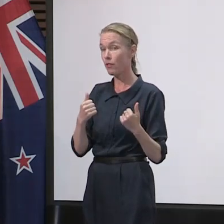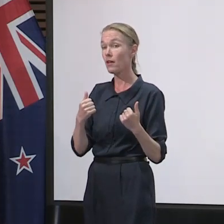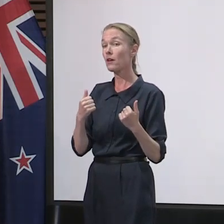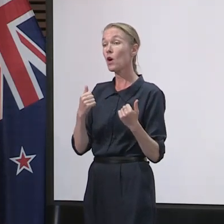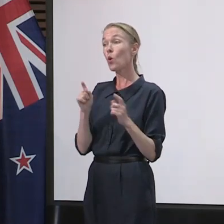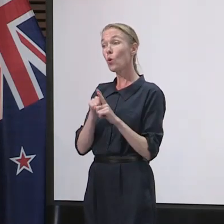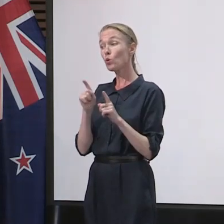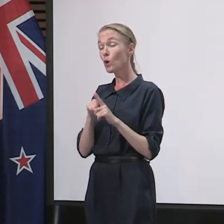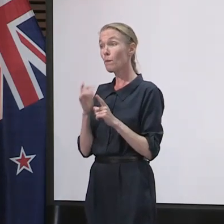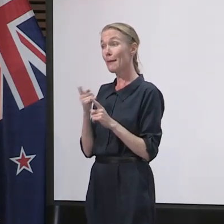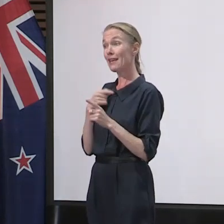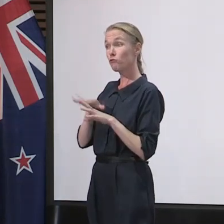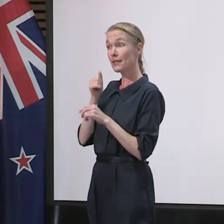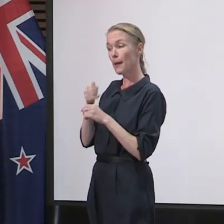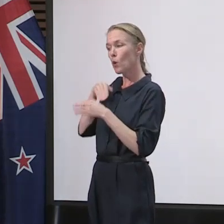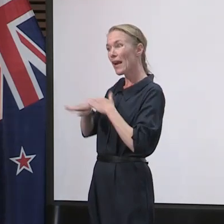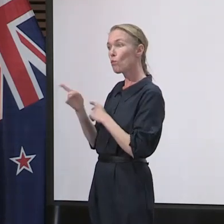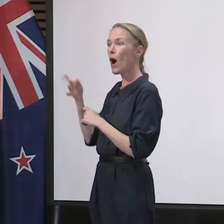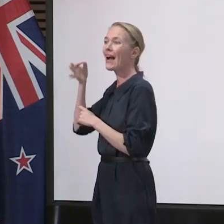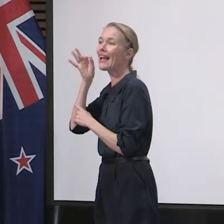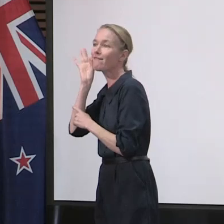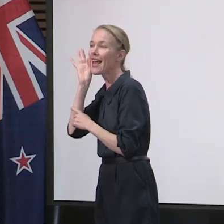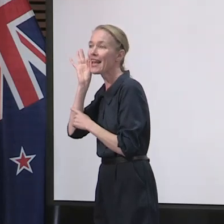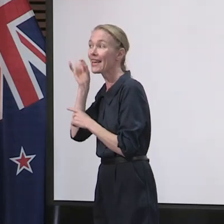case notified, for a message